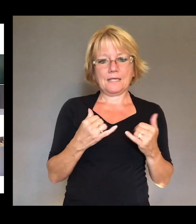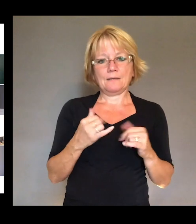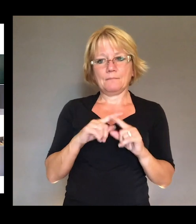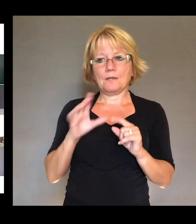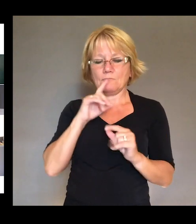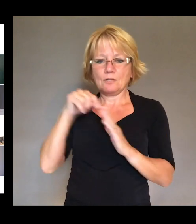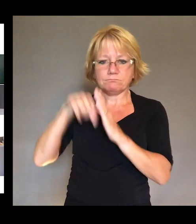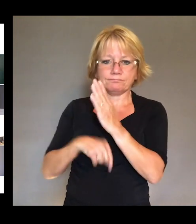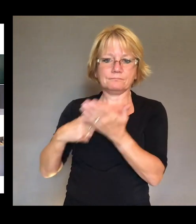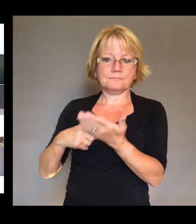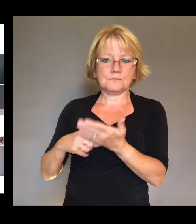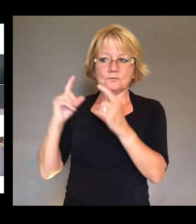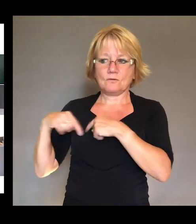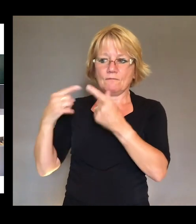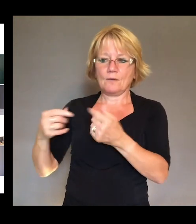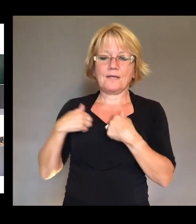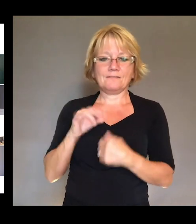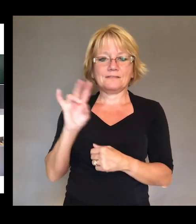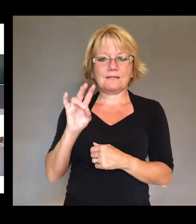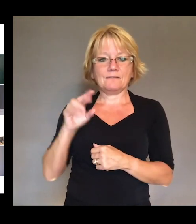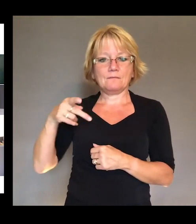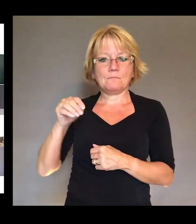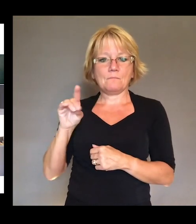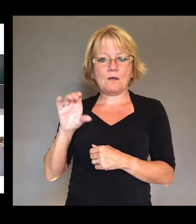we dive pretty deep. We've done about like seven episodes so far.